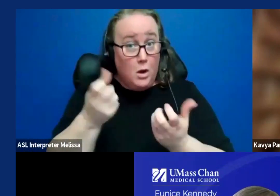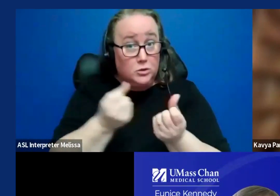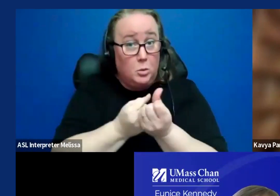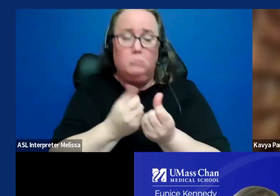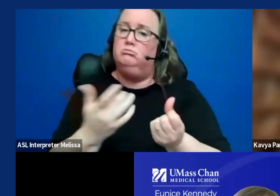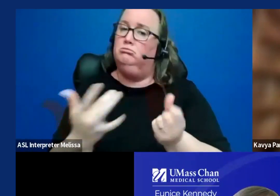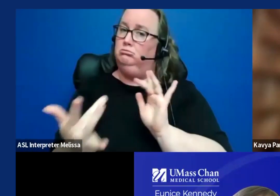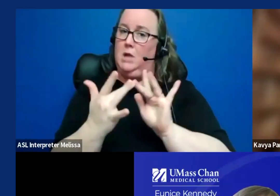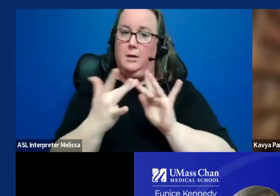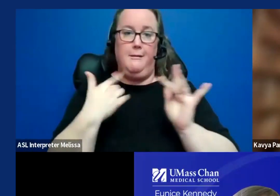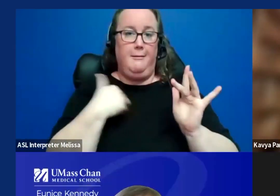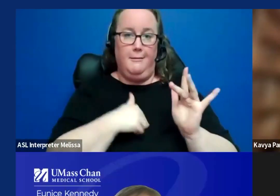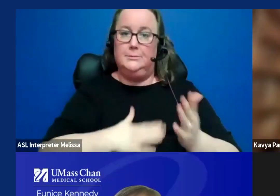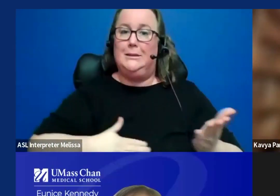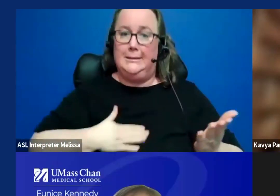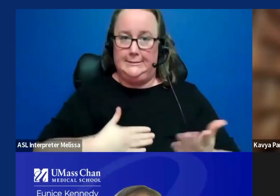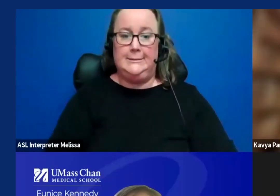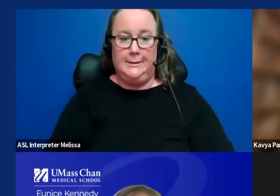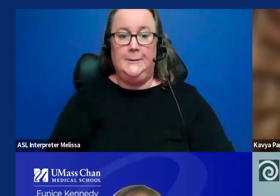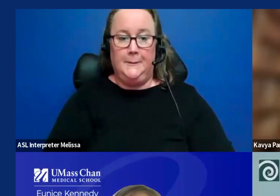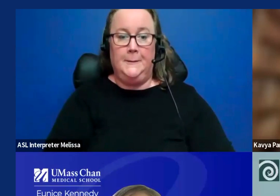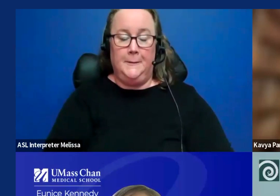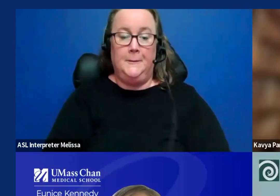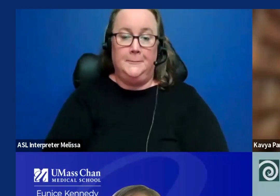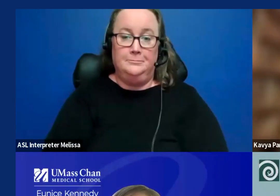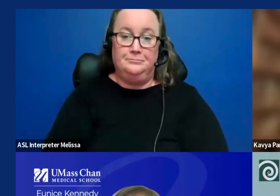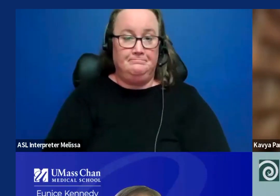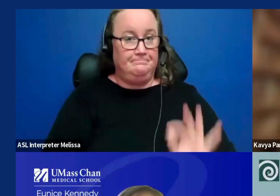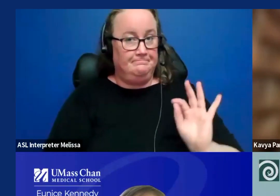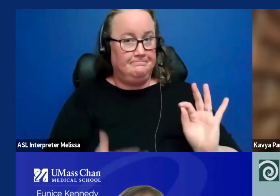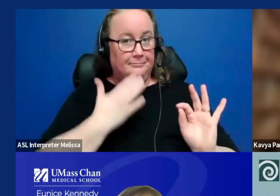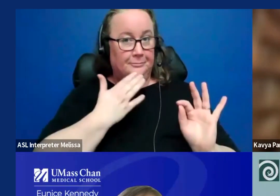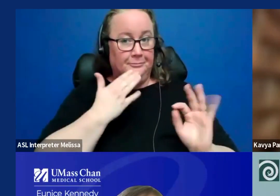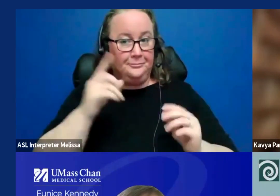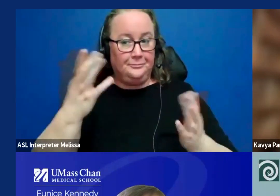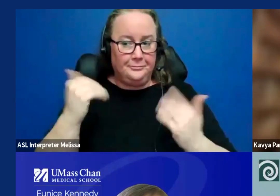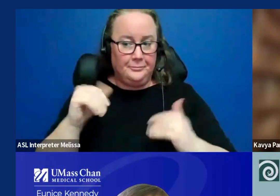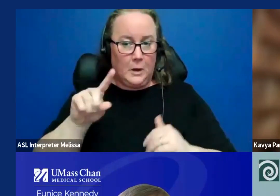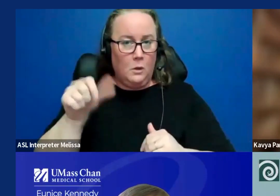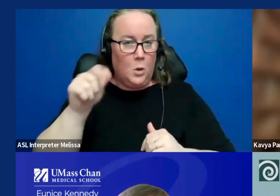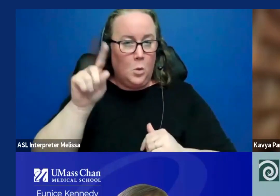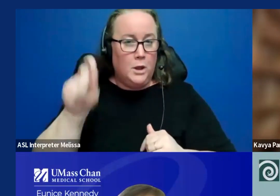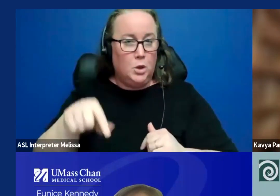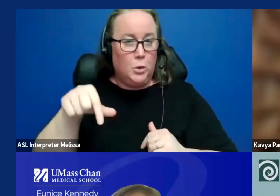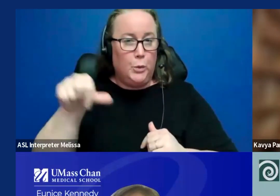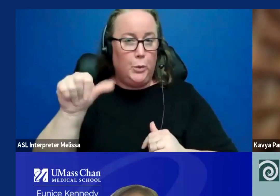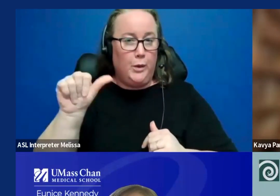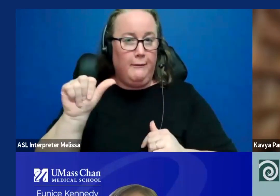Thank you. There's a question in the Q&A, and I would encourage people to submit questions to the Q&A.